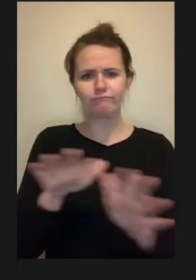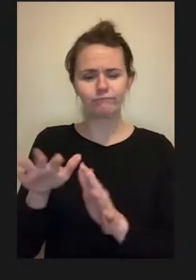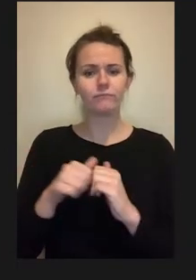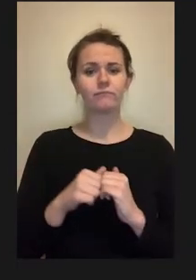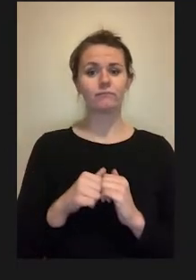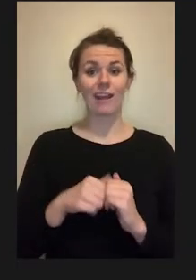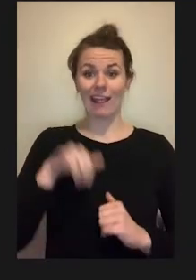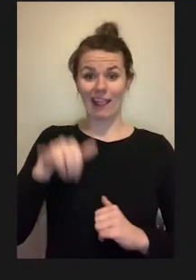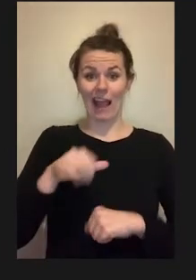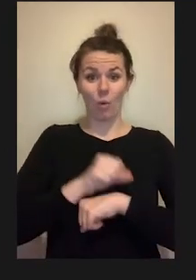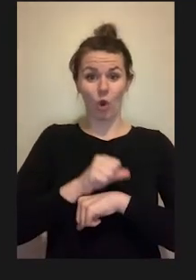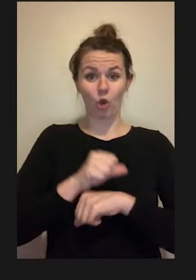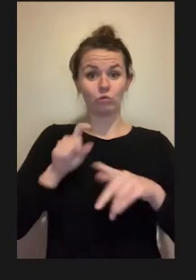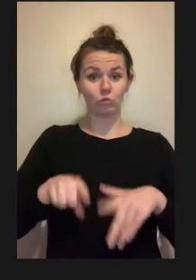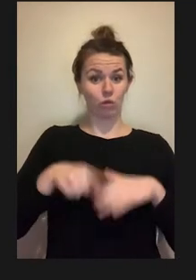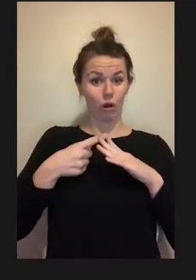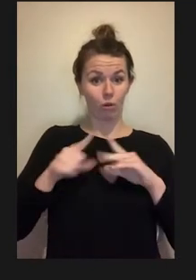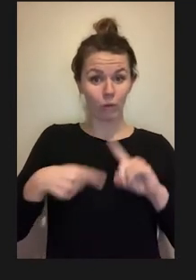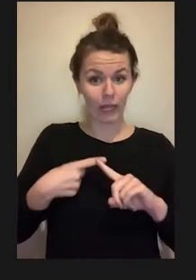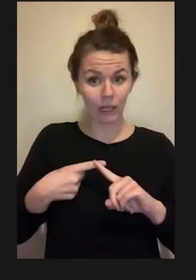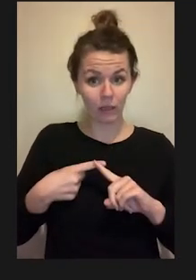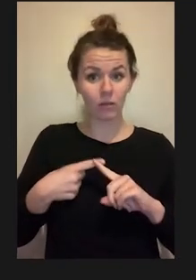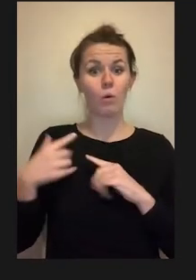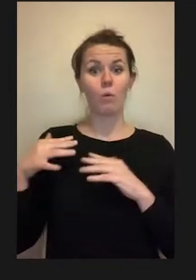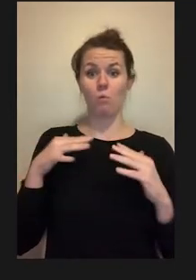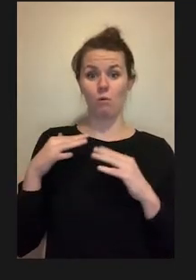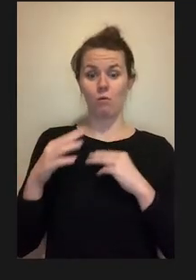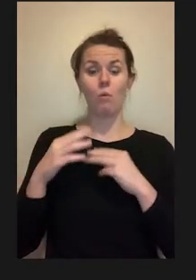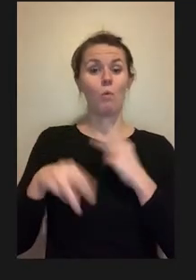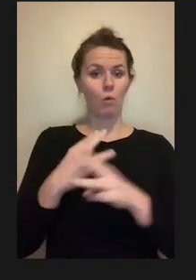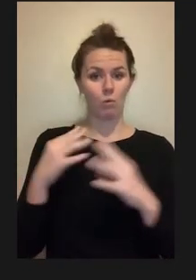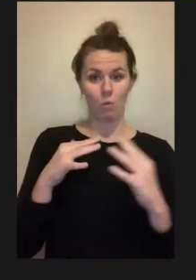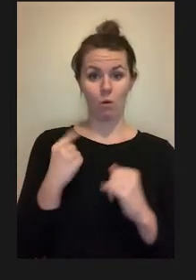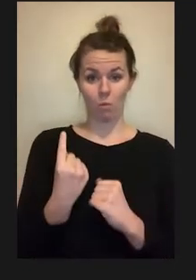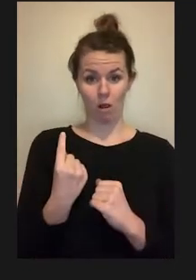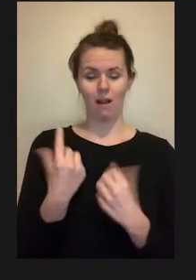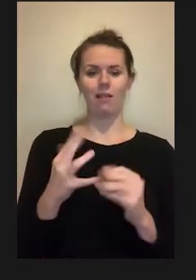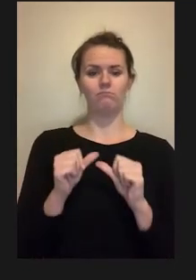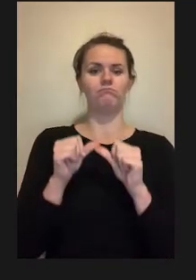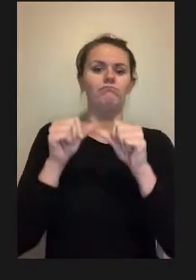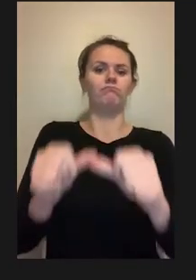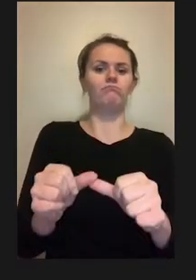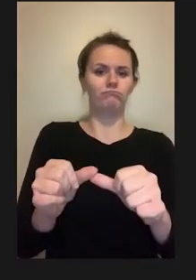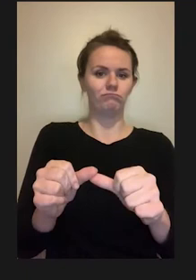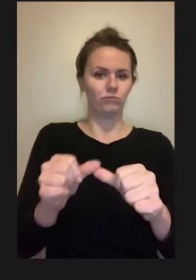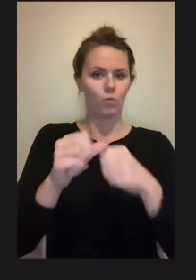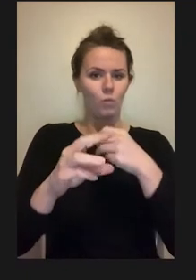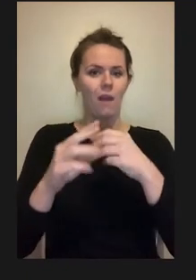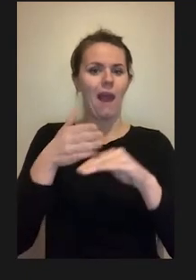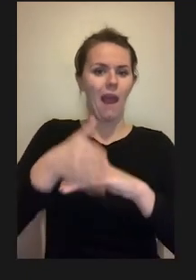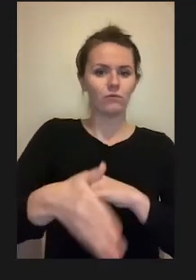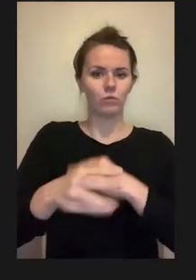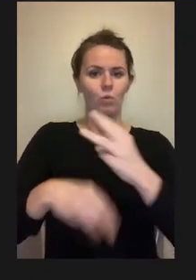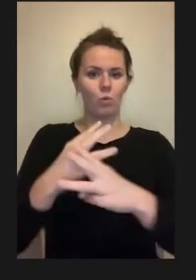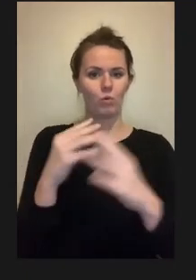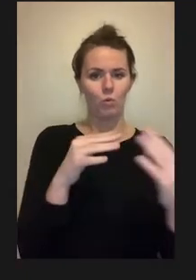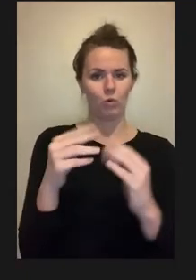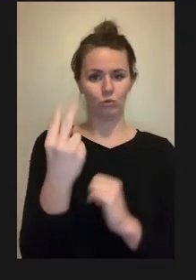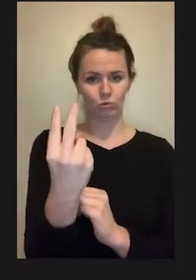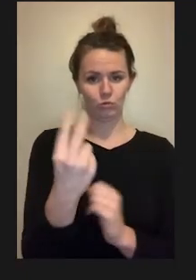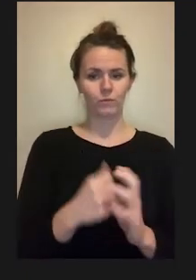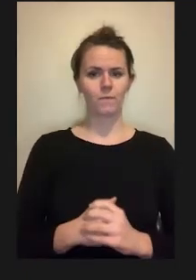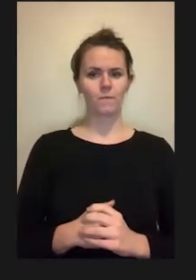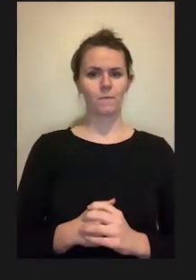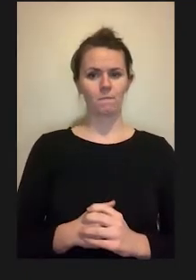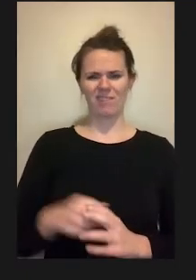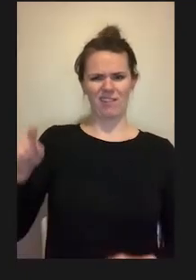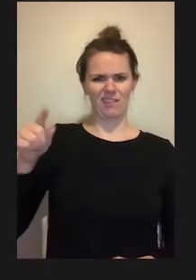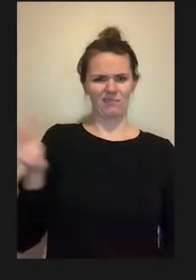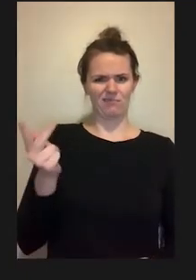until after World War One started andcontinued to after World War II. They saw such a large influx